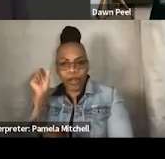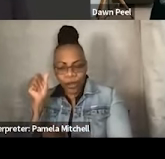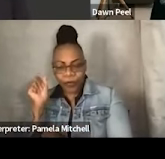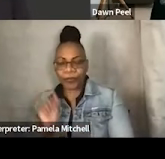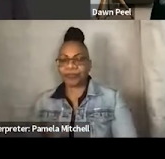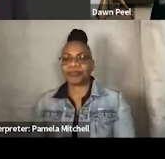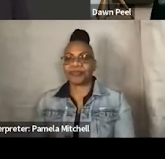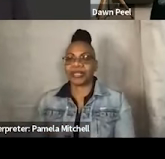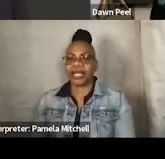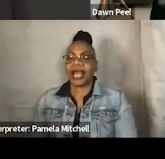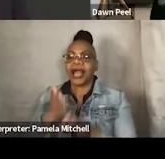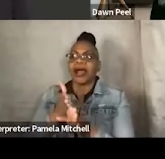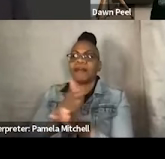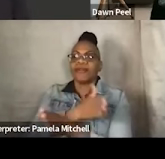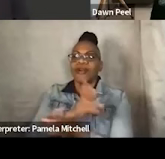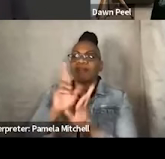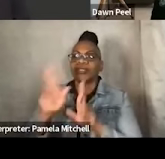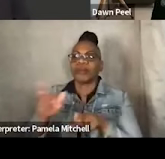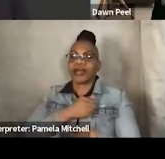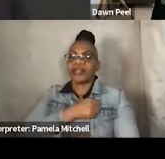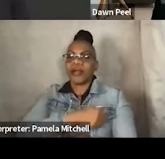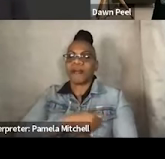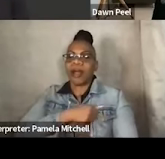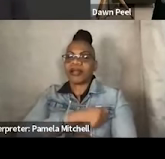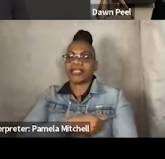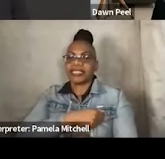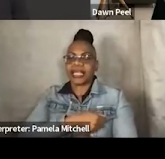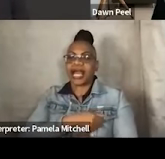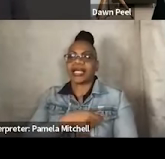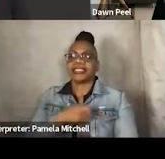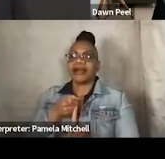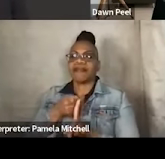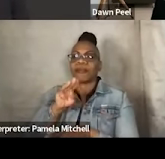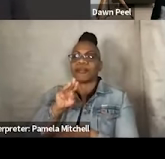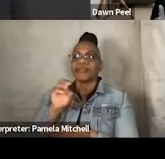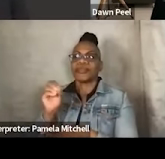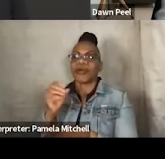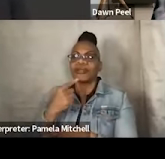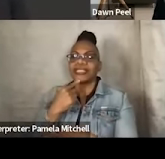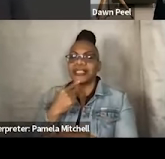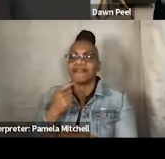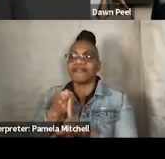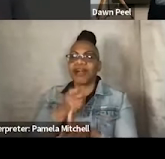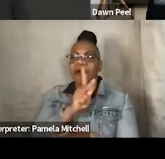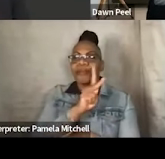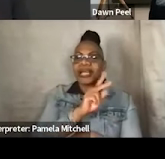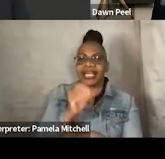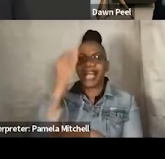Before I answer, I wanna apologize to my colleagues from Missouri, because I kept saying that you were from Kansas. I know it's right across the line,